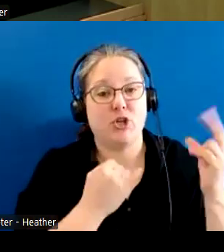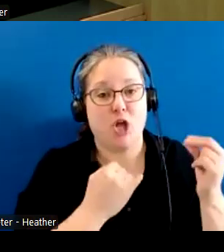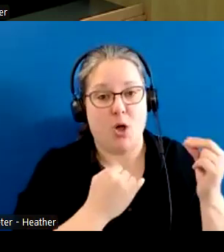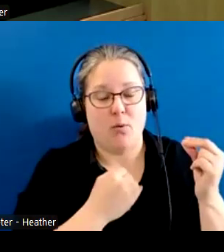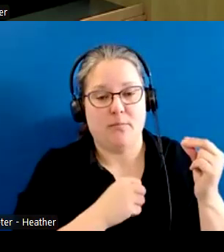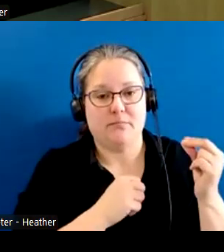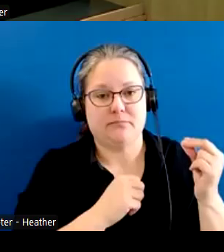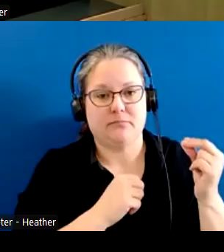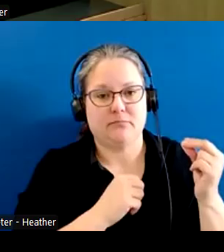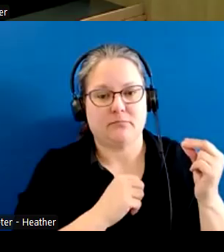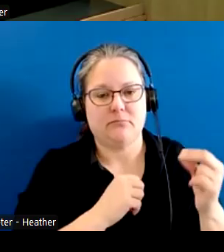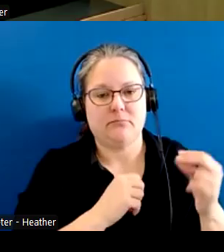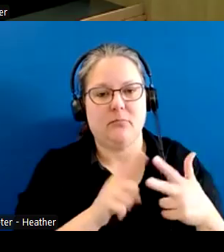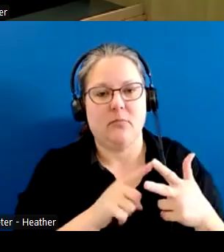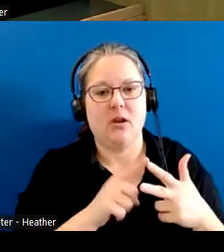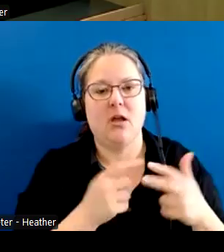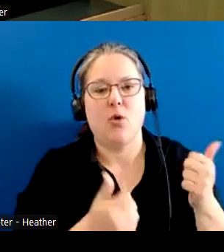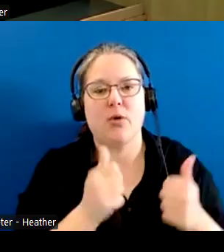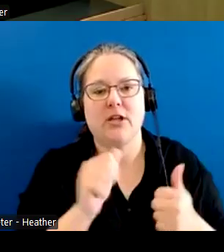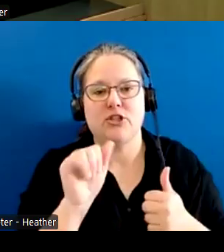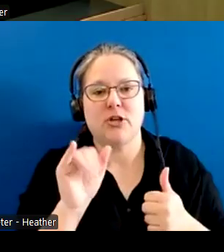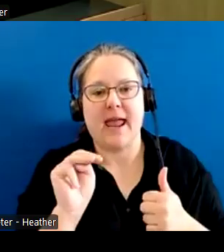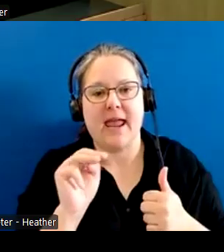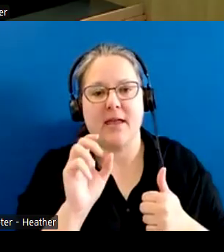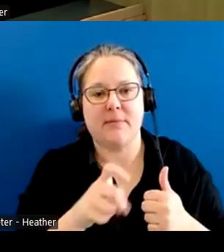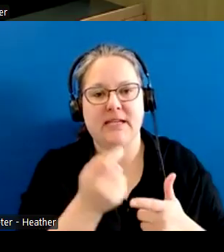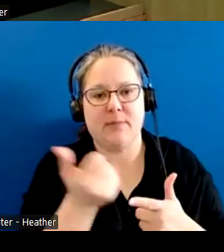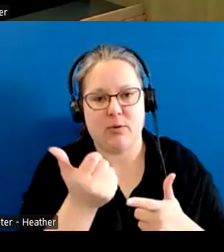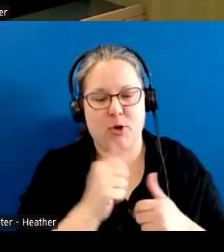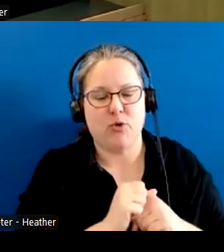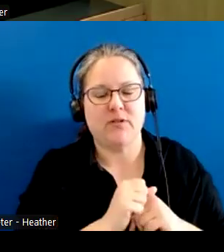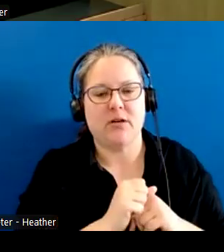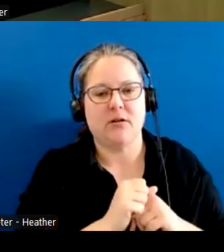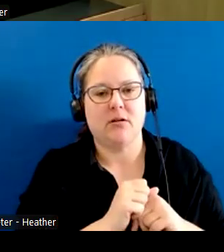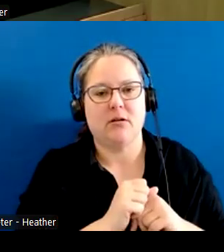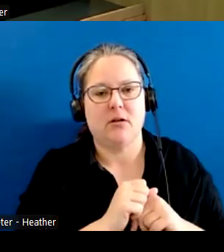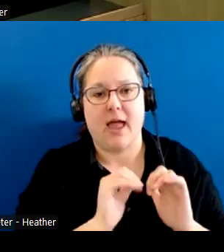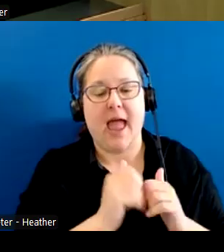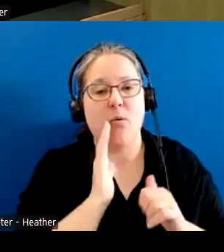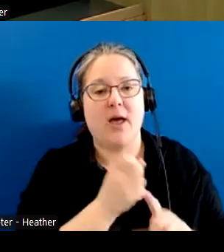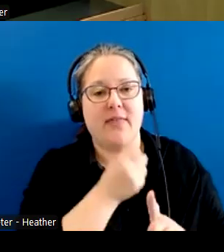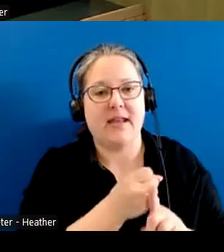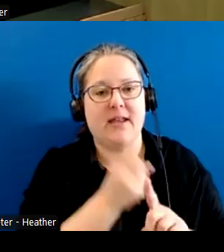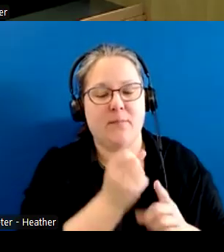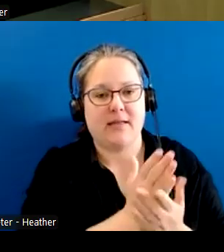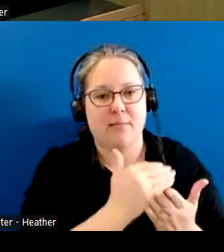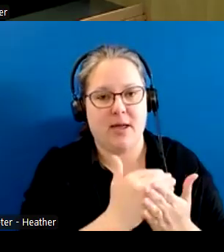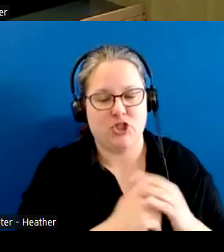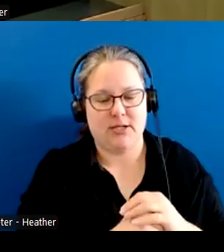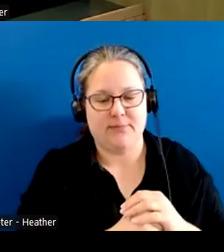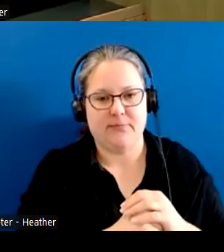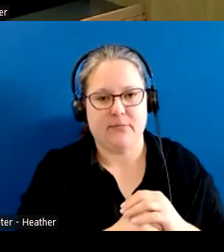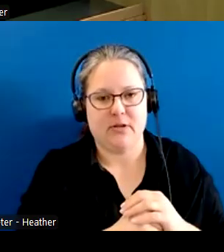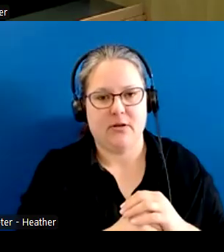case which of the aims can go need to be removed and how does that going to affect the budget? And